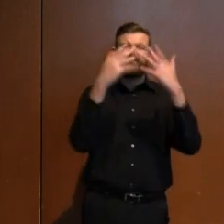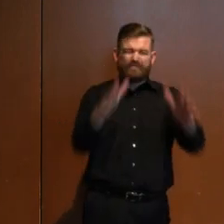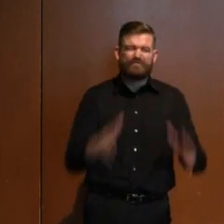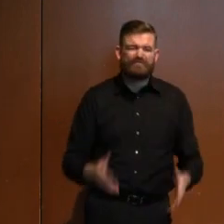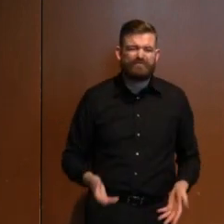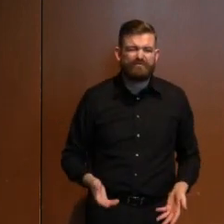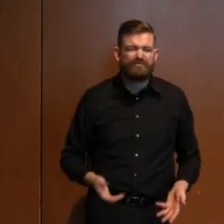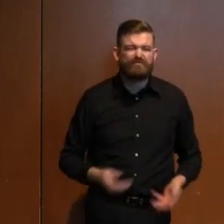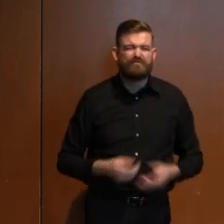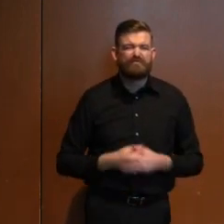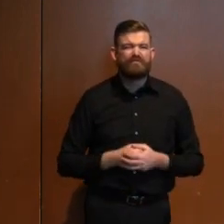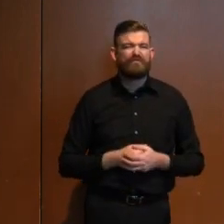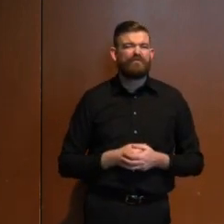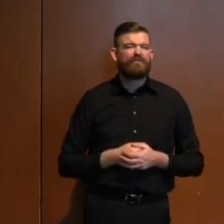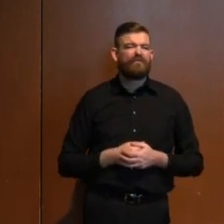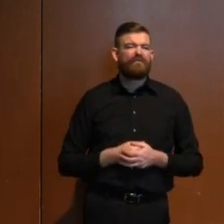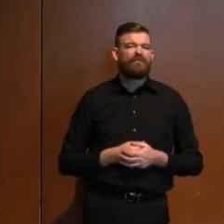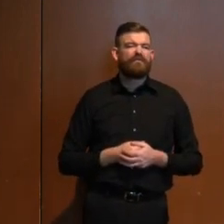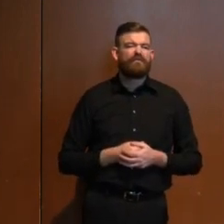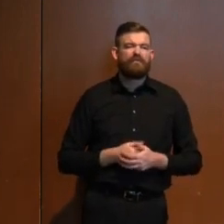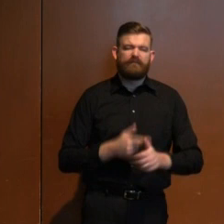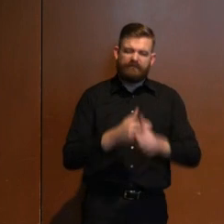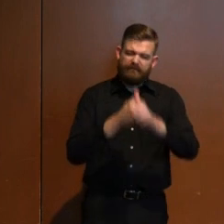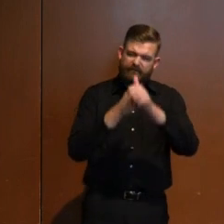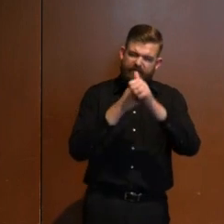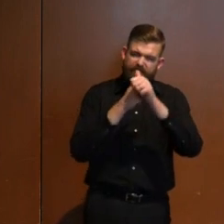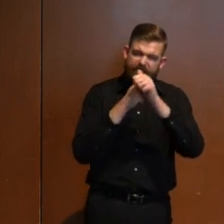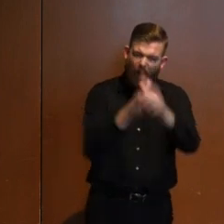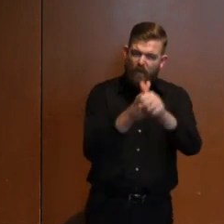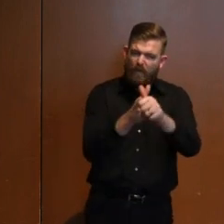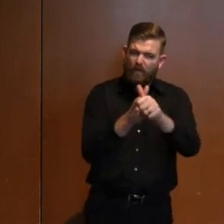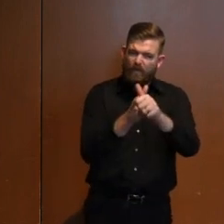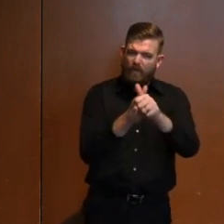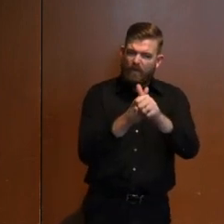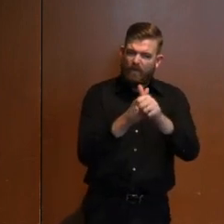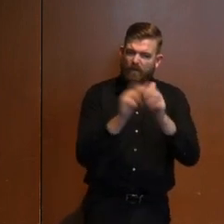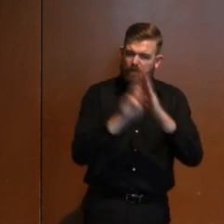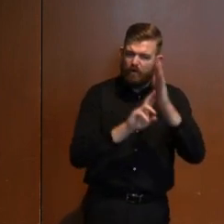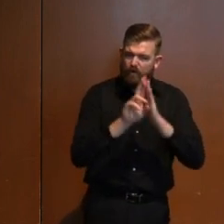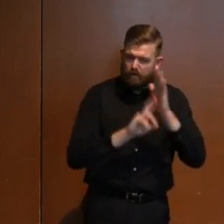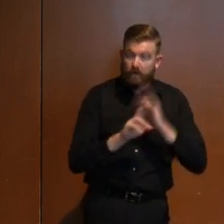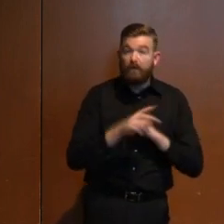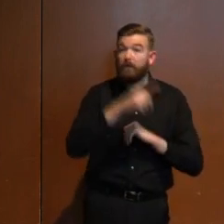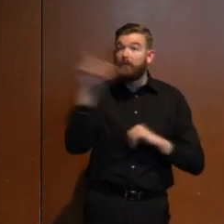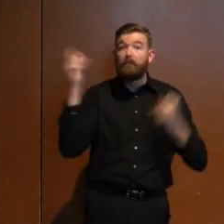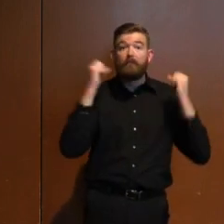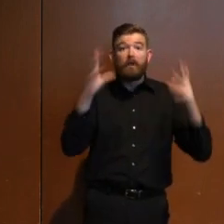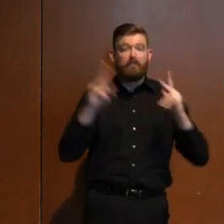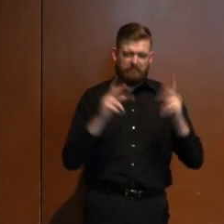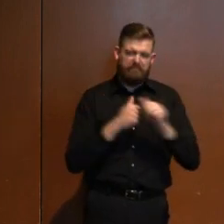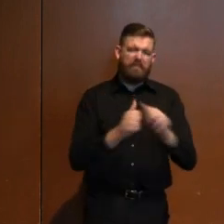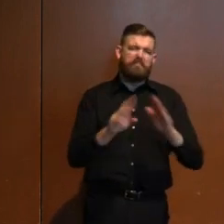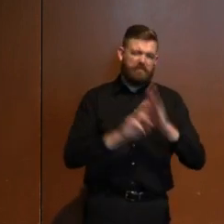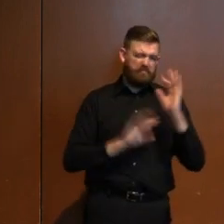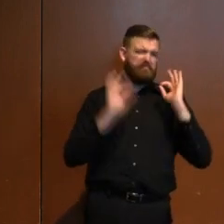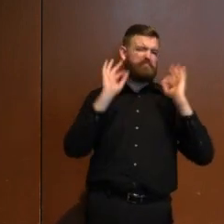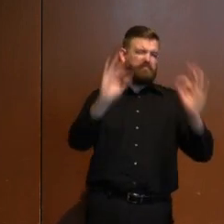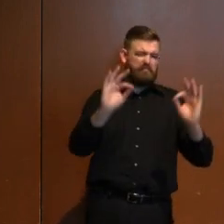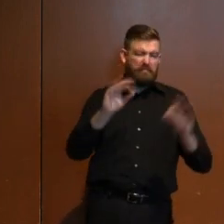THINGS AND COUGHING ON PEOPLE. THERE'S JUST NO TIME FOR THAT. I THINK IT'S OUR SENSE THE COMPLIANCE IS AT A VERY HIGH RATE.